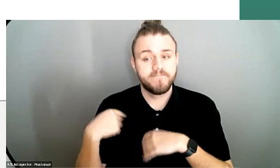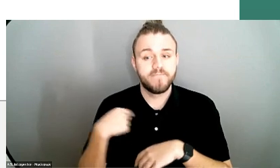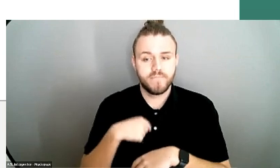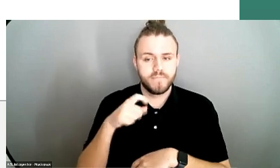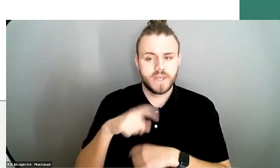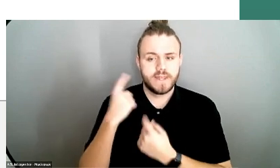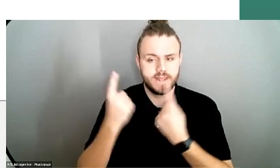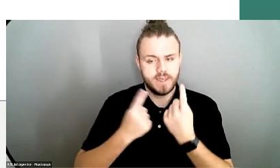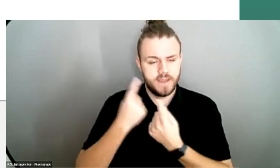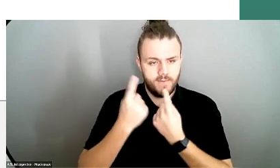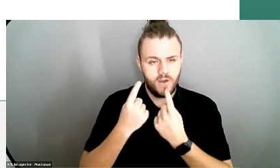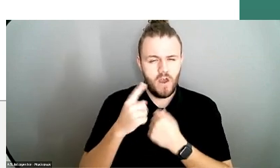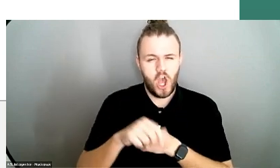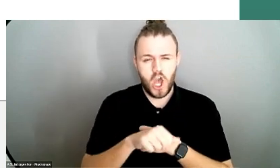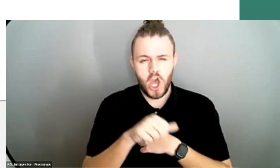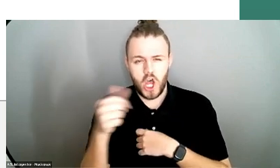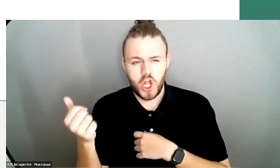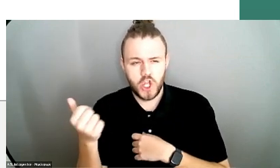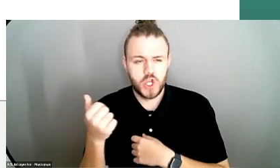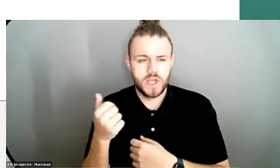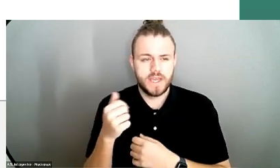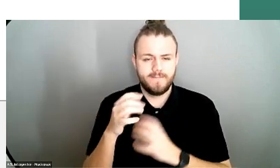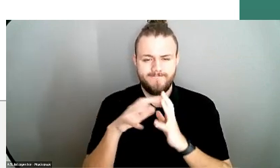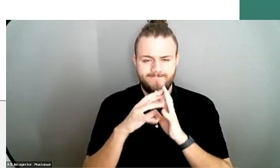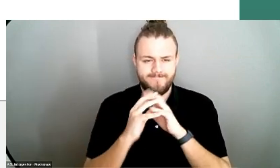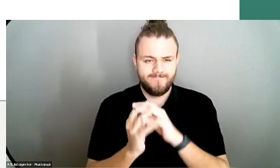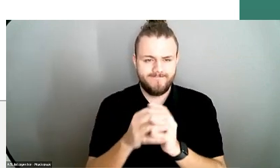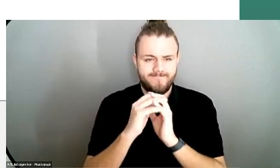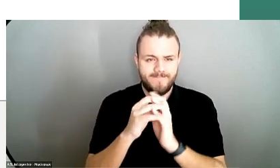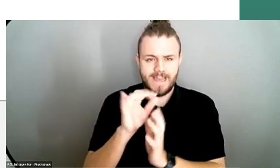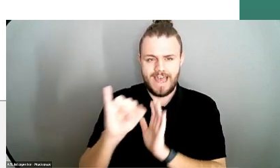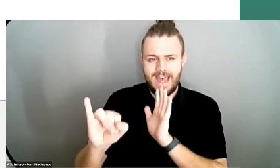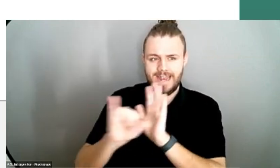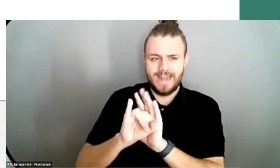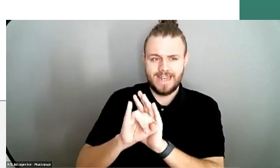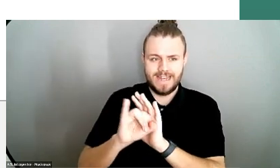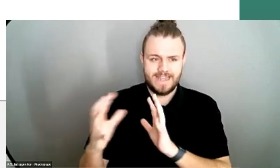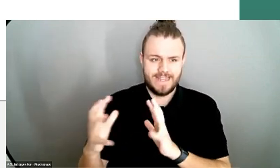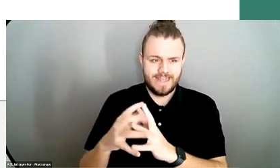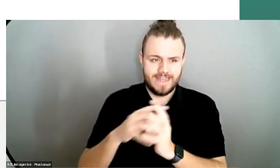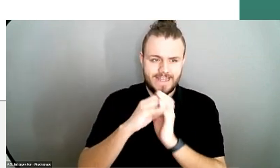other intersecting identities that patients have.